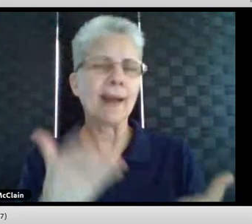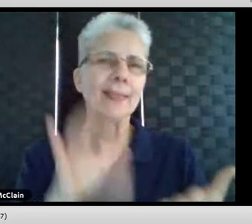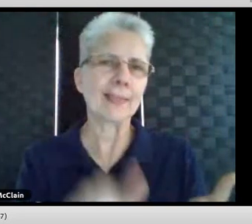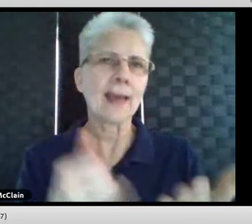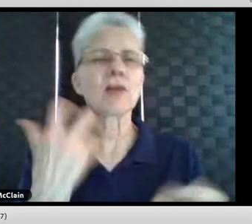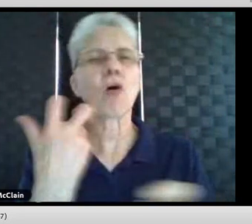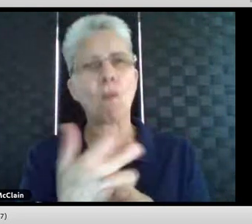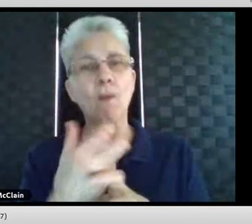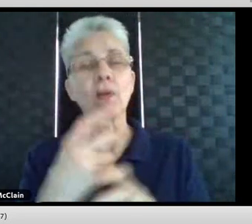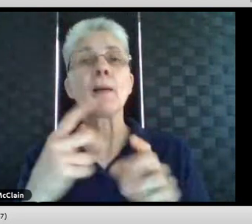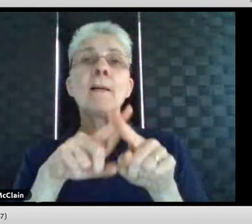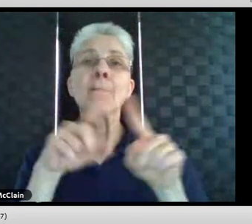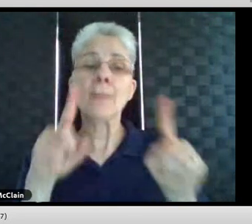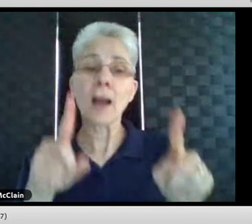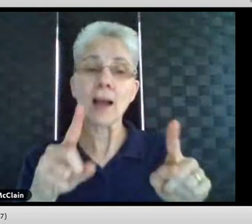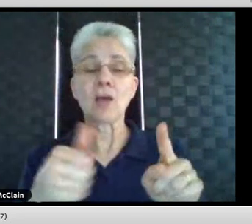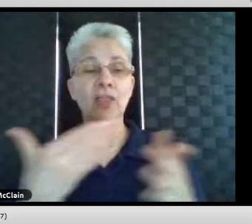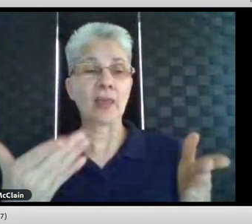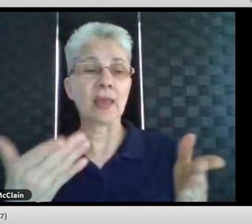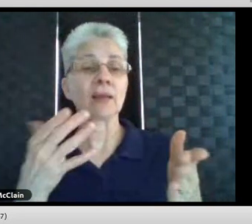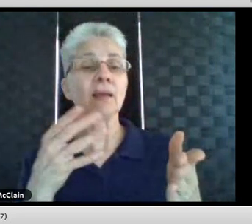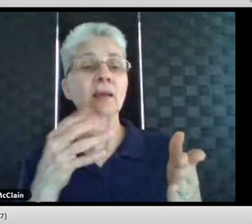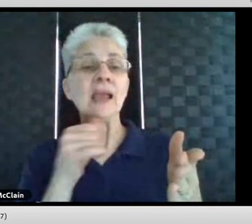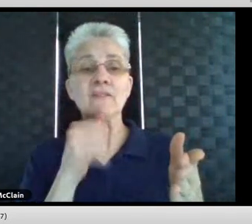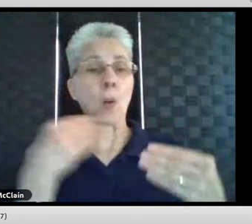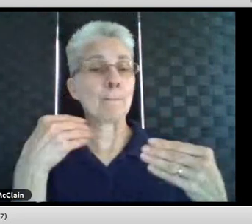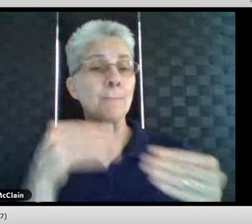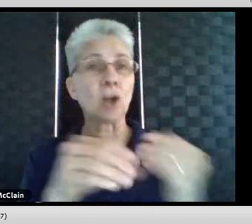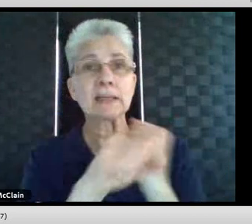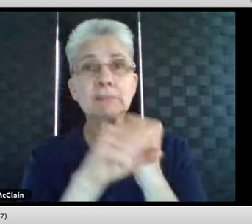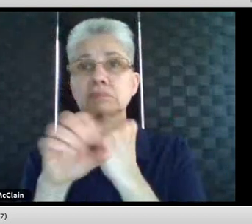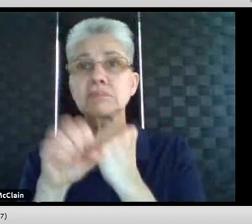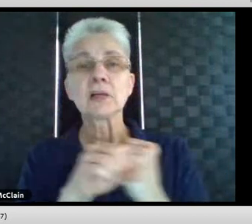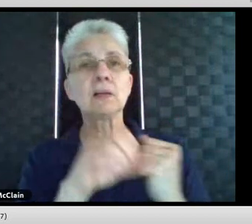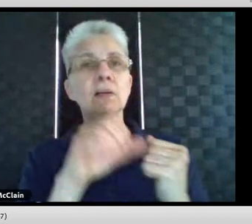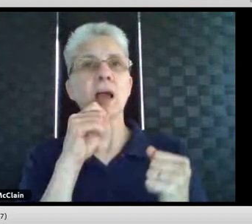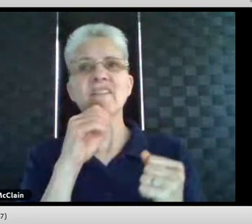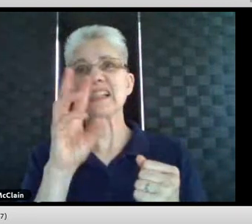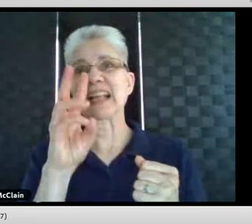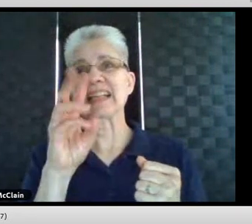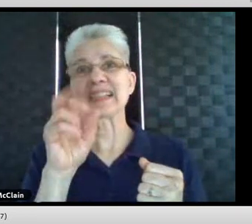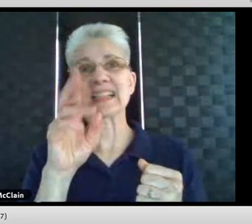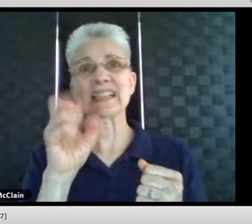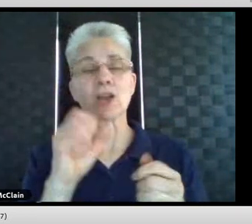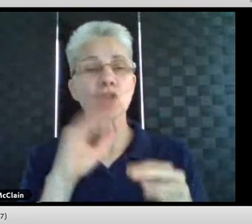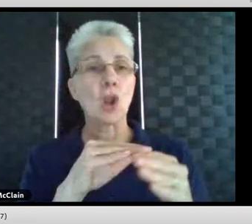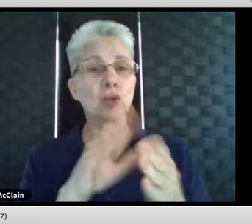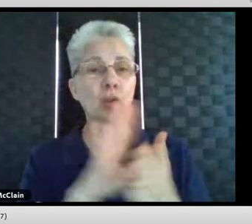However, and the other thing, too, is if you don't market it, if it's, like, six layers down on your home page,